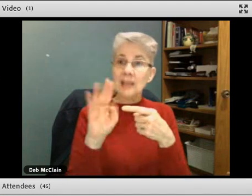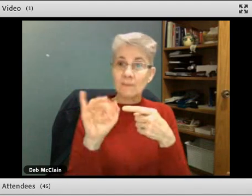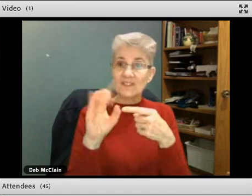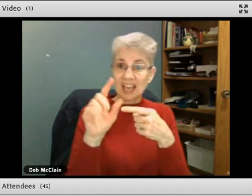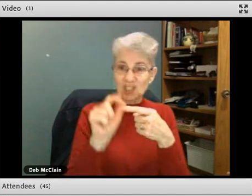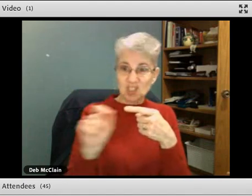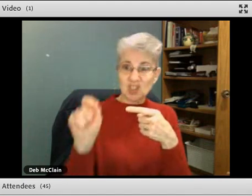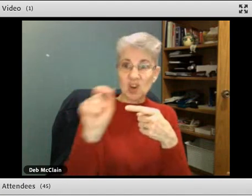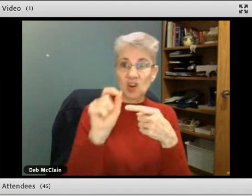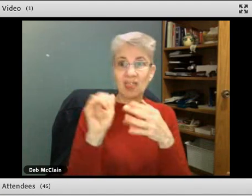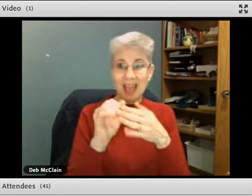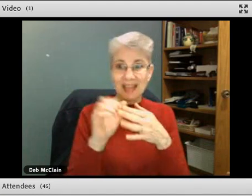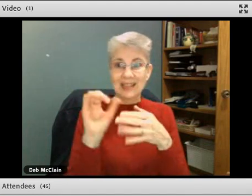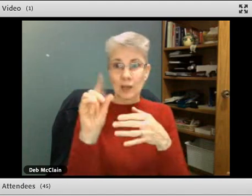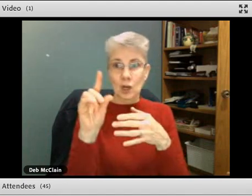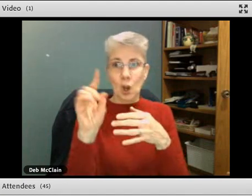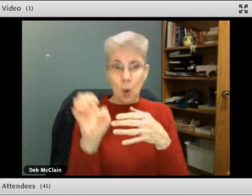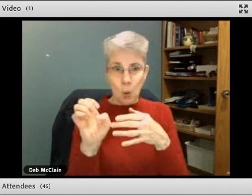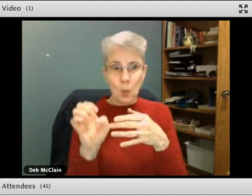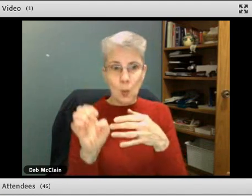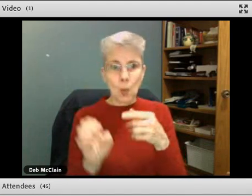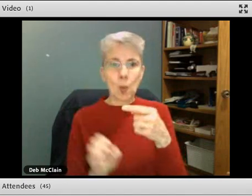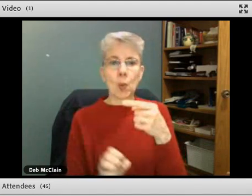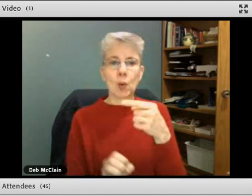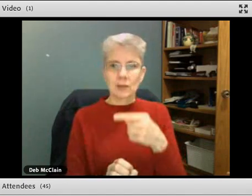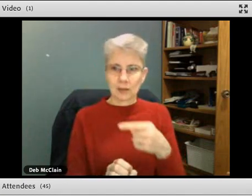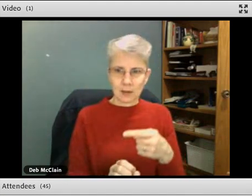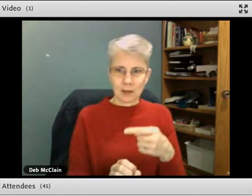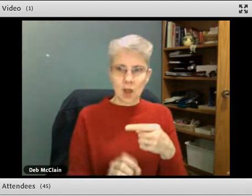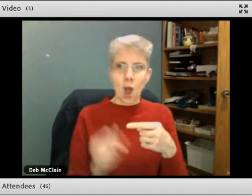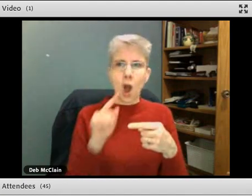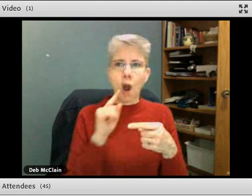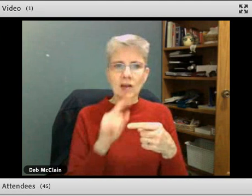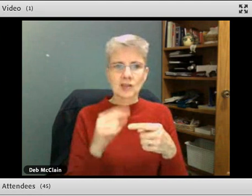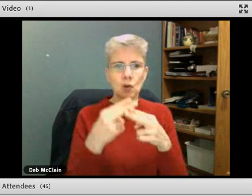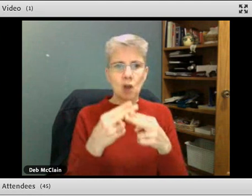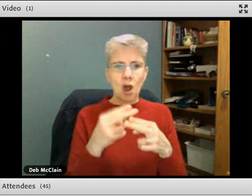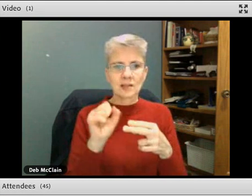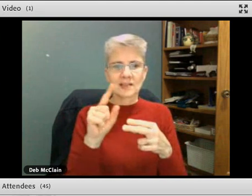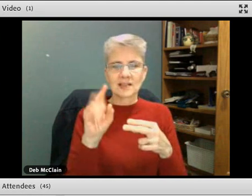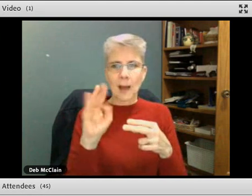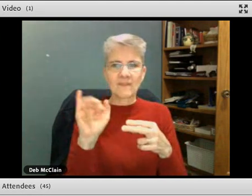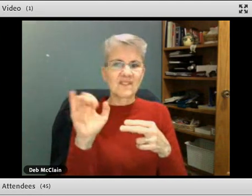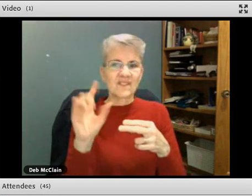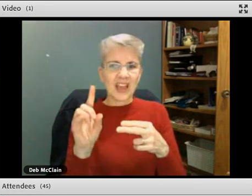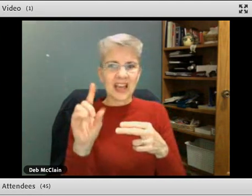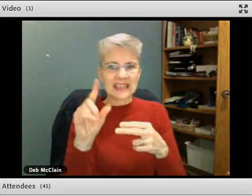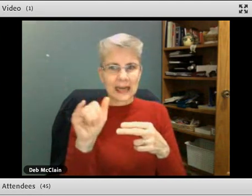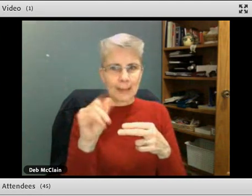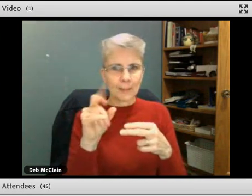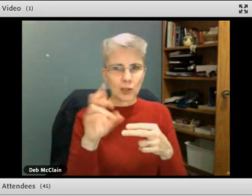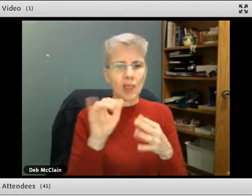also known as a subfield delimiter or -- The delimiter is actually the pipe character, and then you have -- Okay.